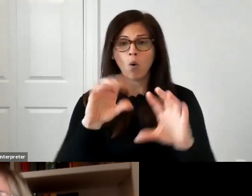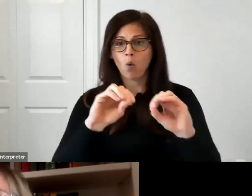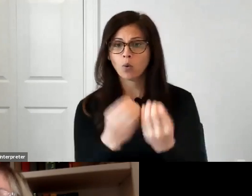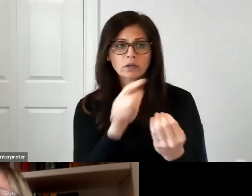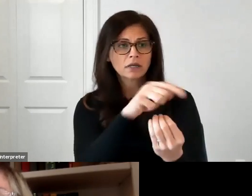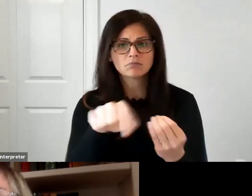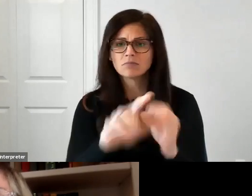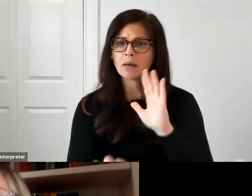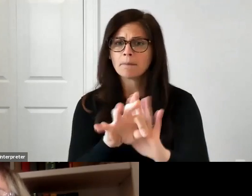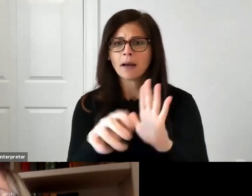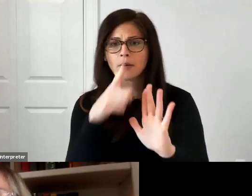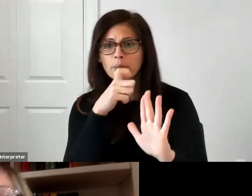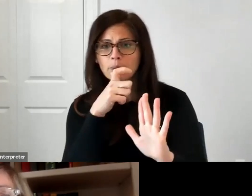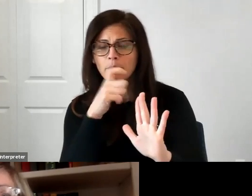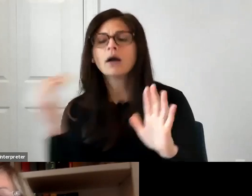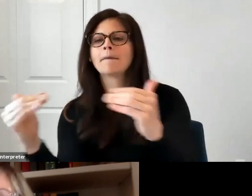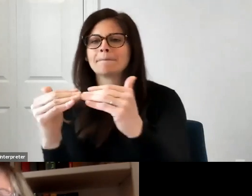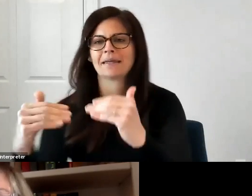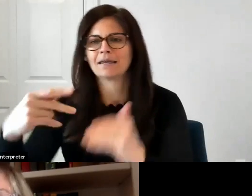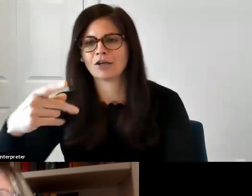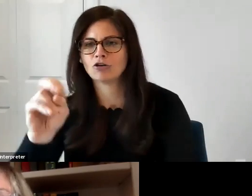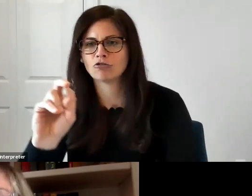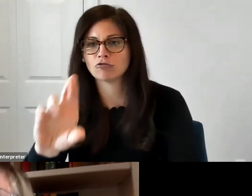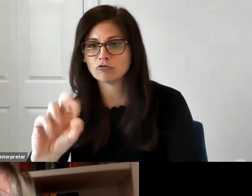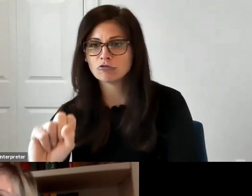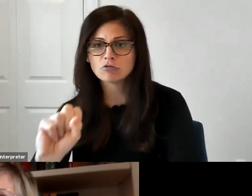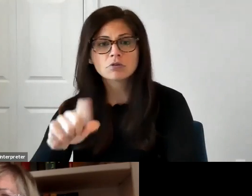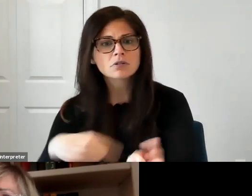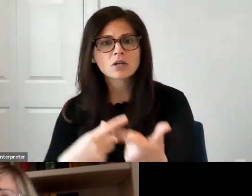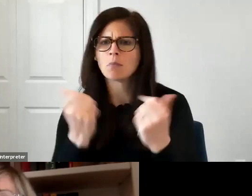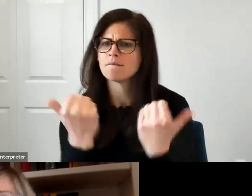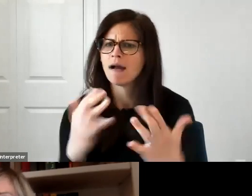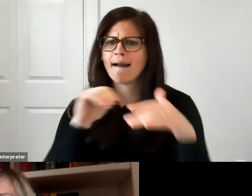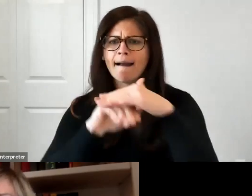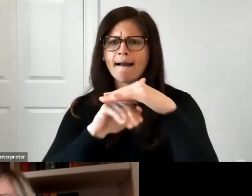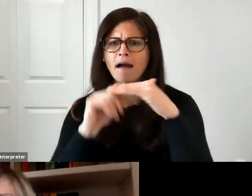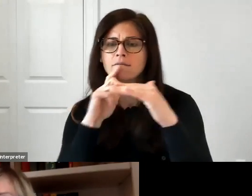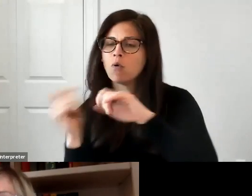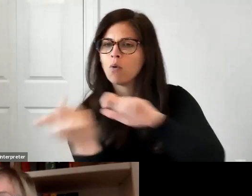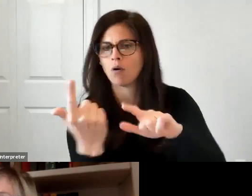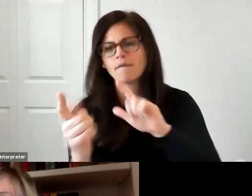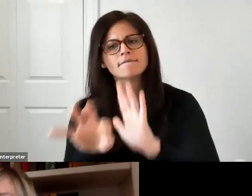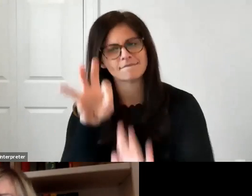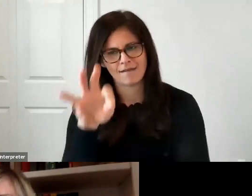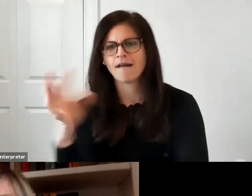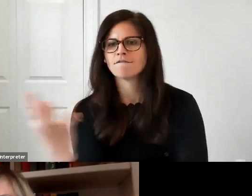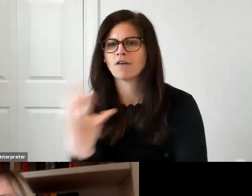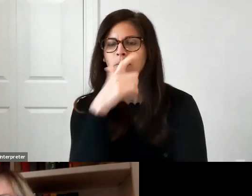for their excellent work, providing access for all. We'll find out on Friday who gets the top honors.